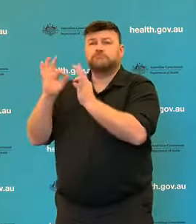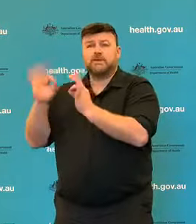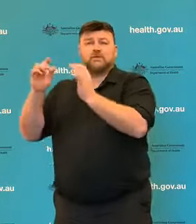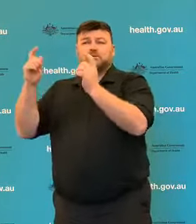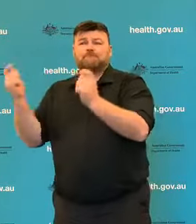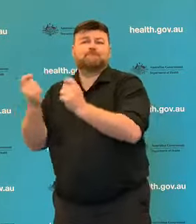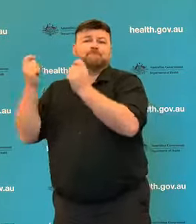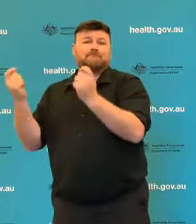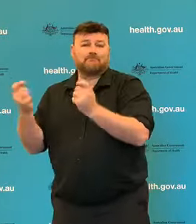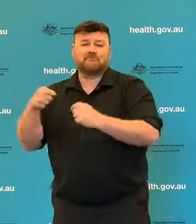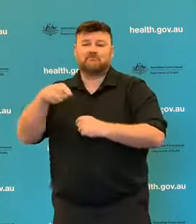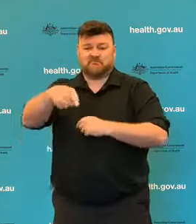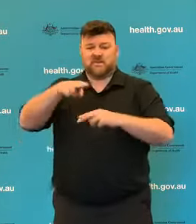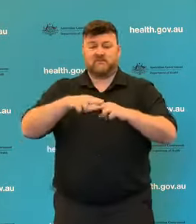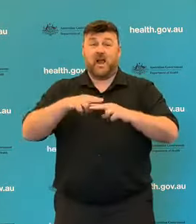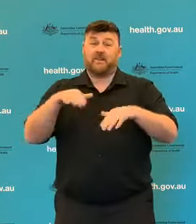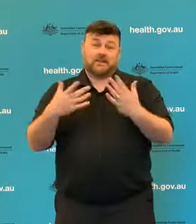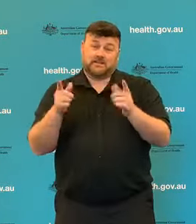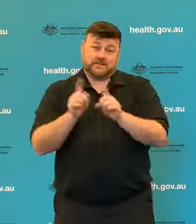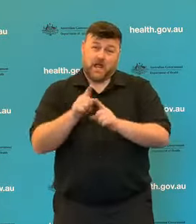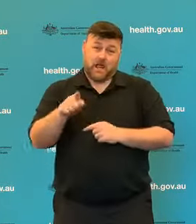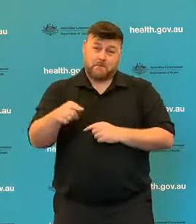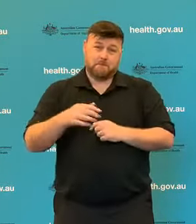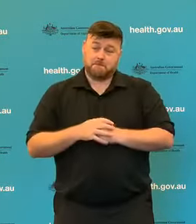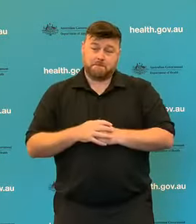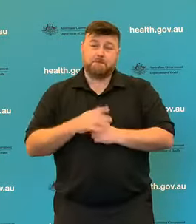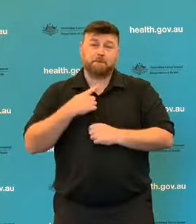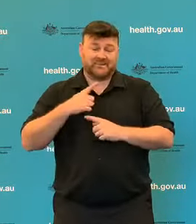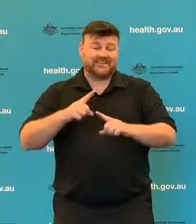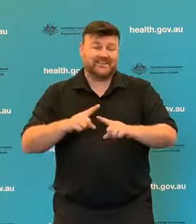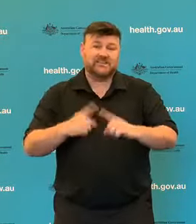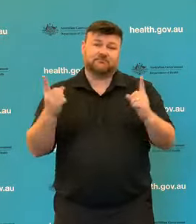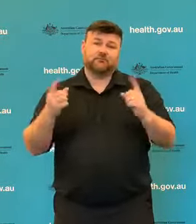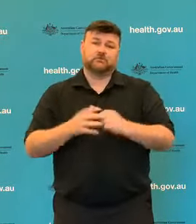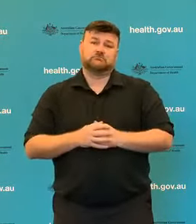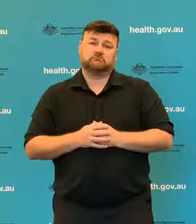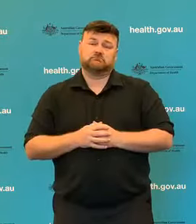in Australia this year. Many families in Australia are separated due to the stage